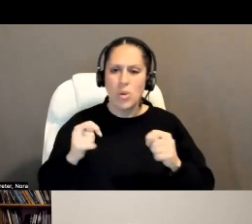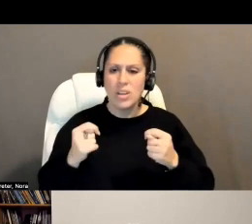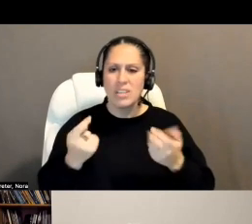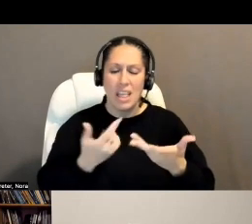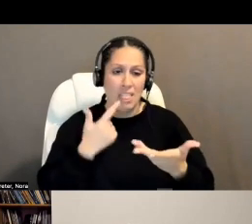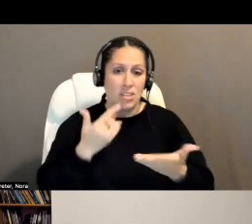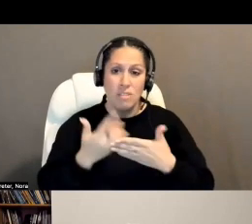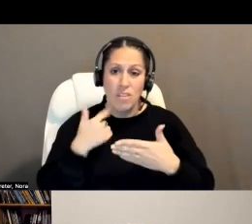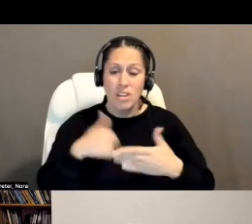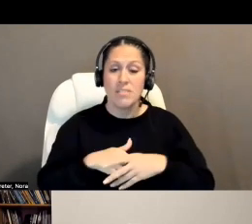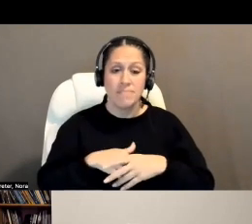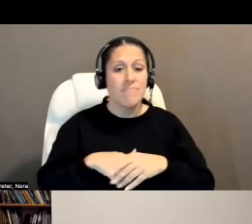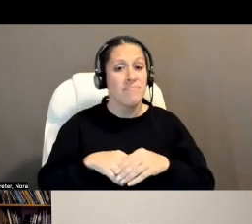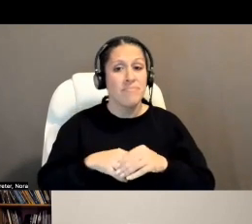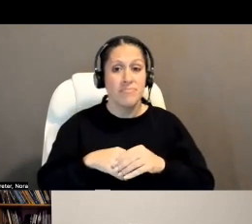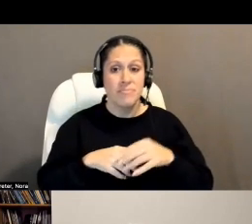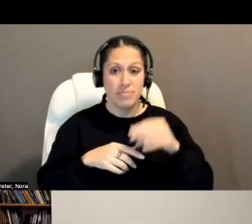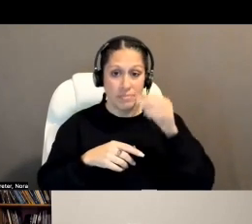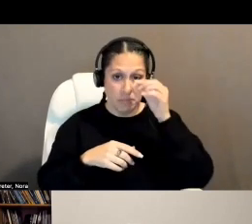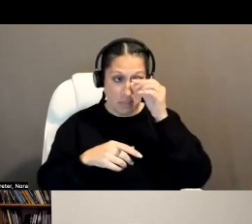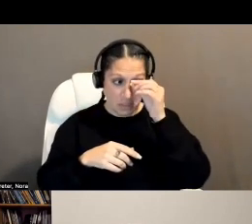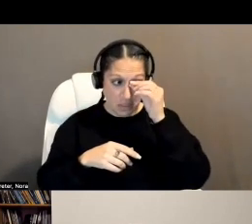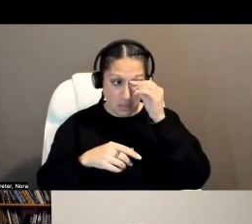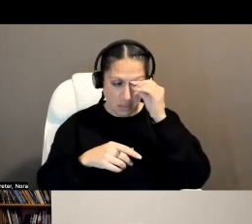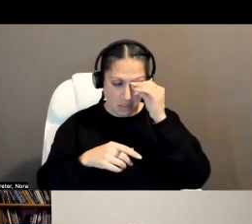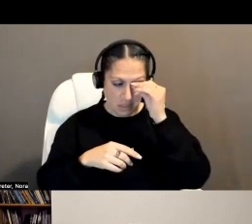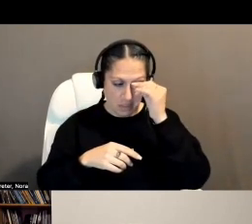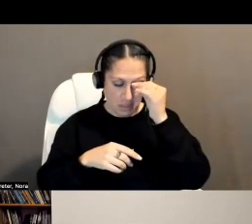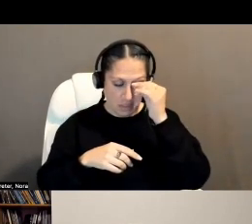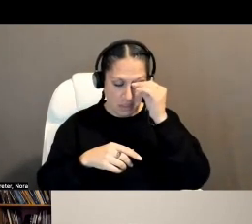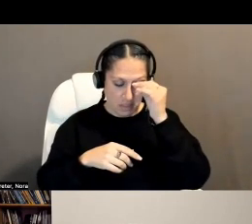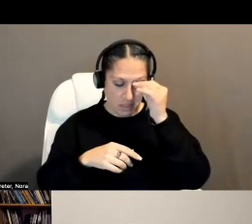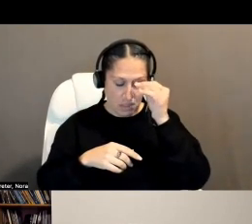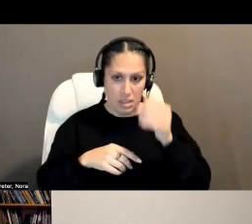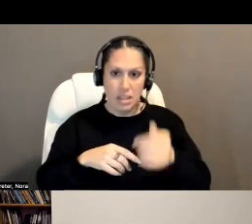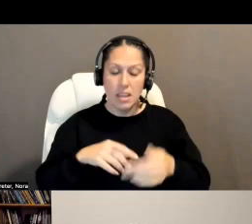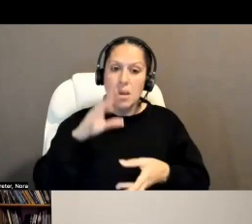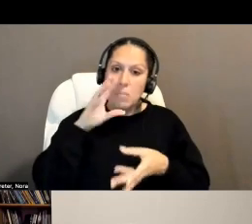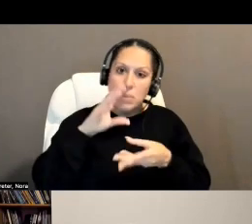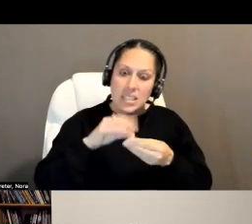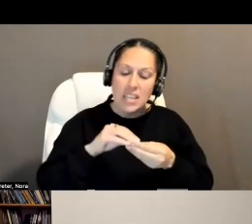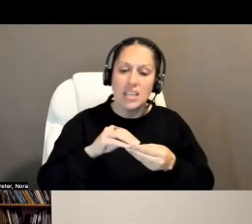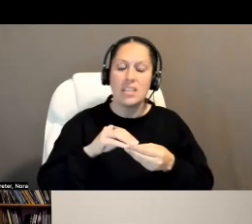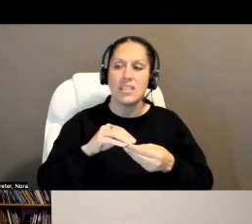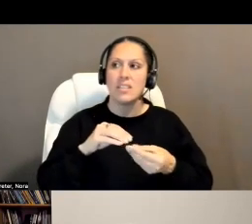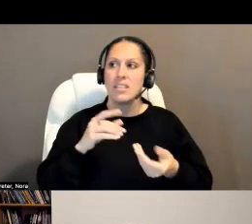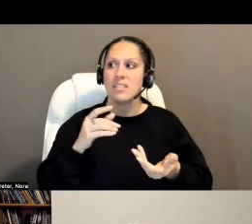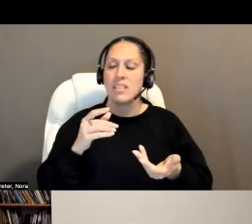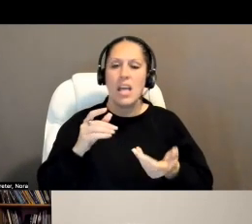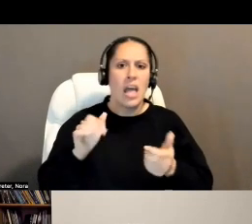Yeah. And yeah, pretending is very-- I mean, how else do you figure out how to go